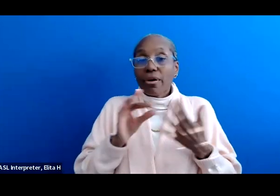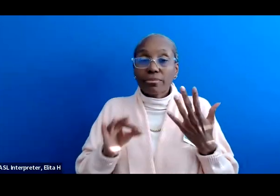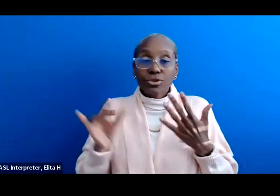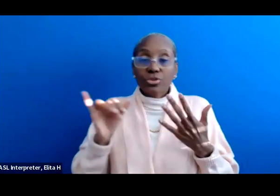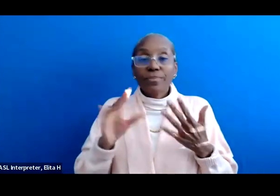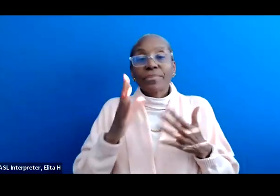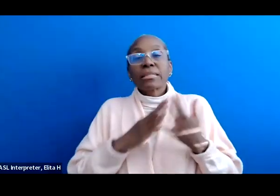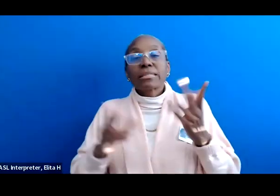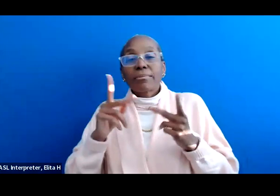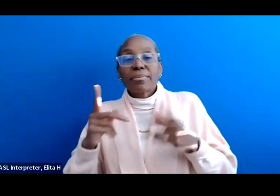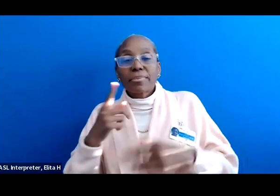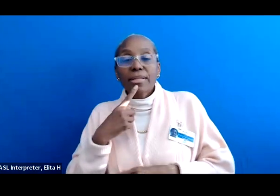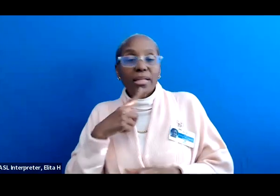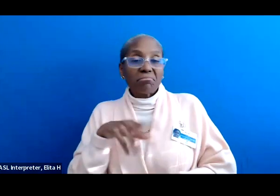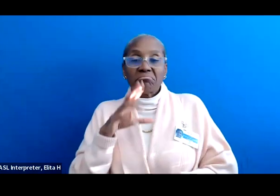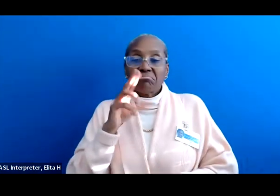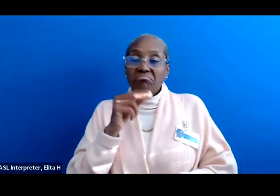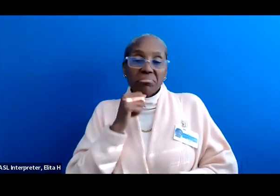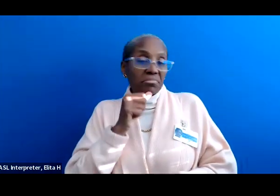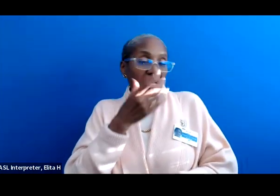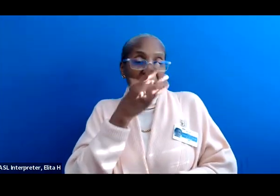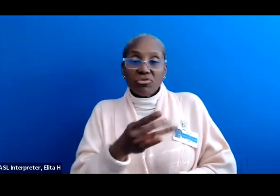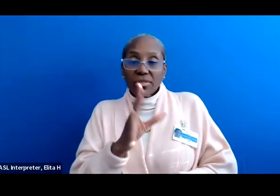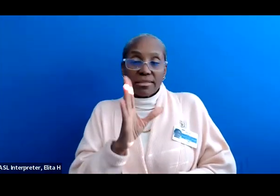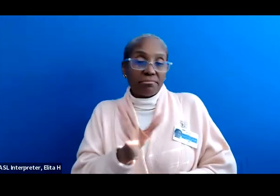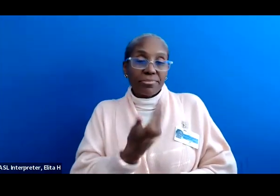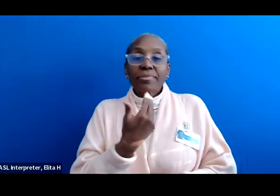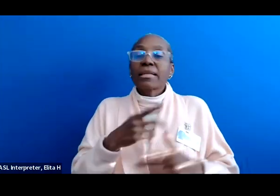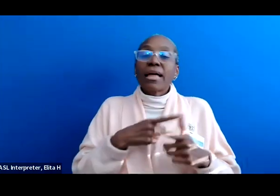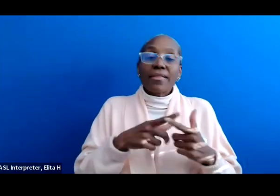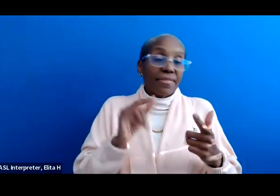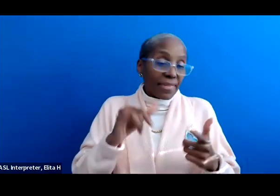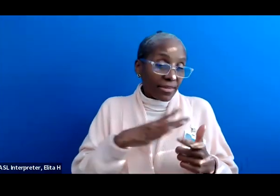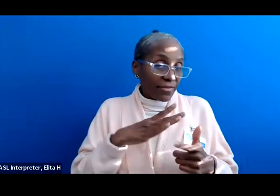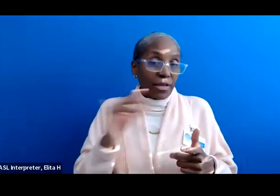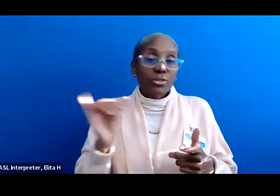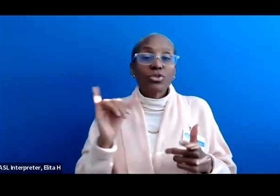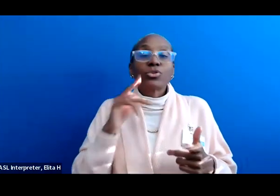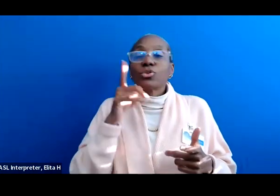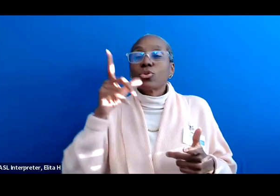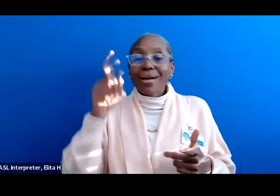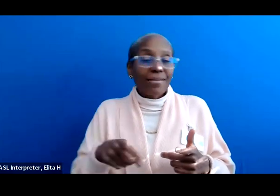Then some people are like, “No, I'm not at all interested.” That is fine too. You don't have to be interested.